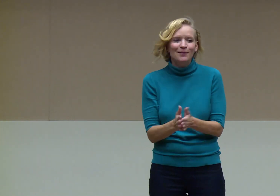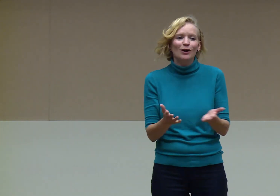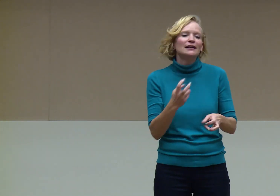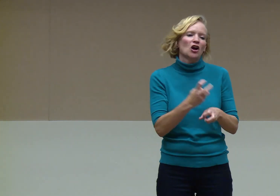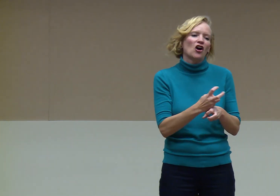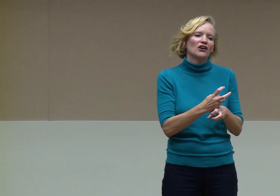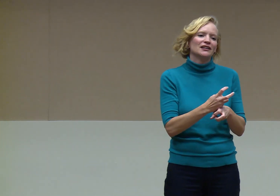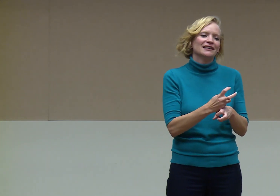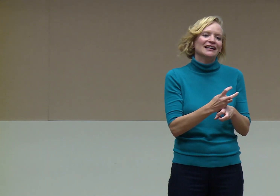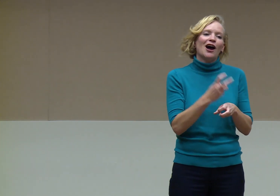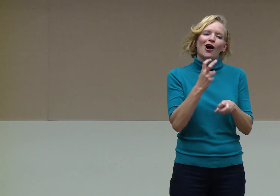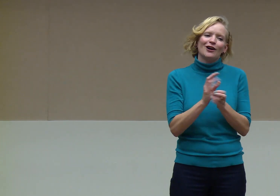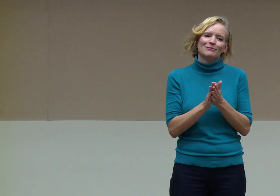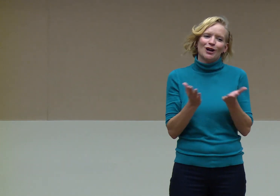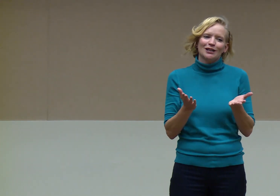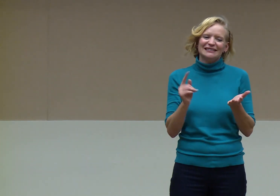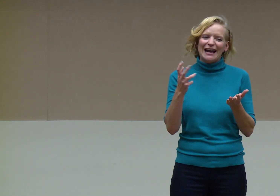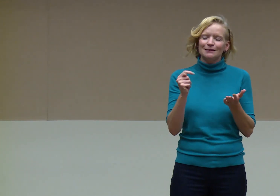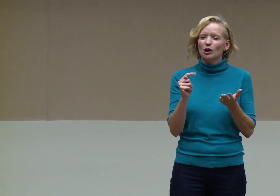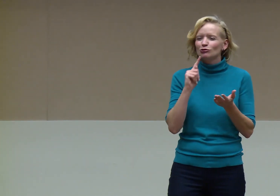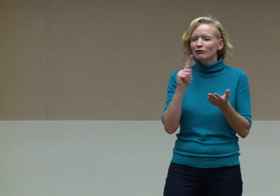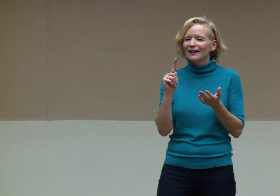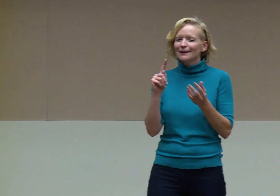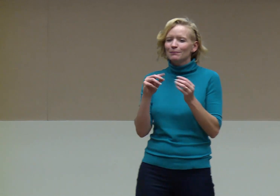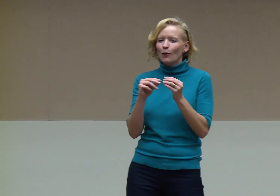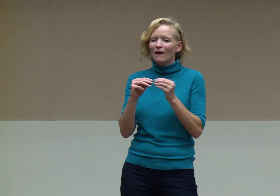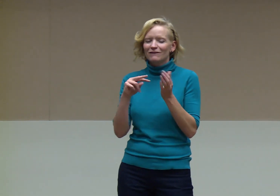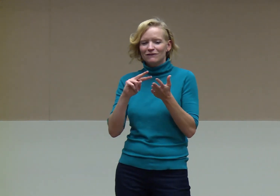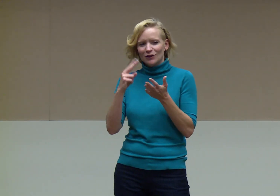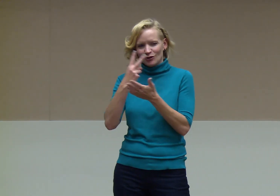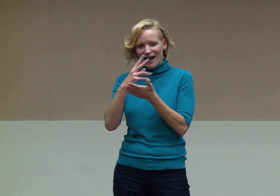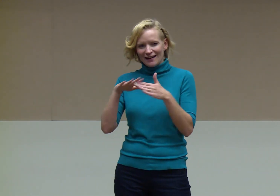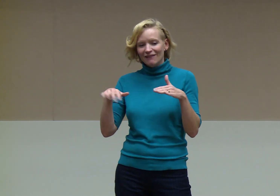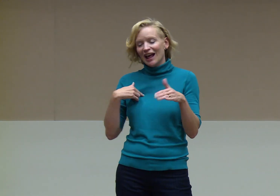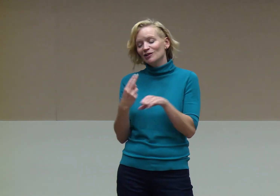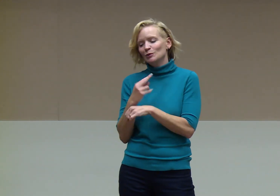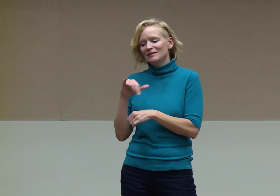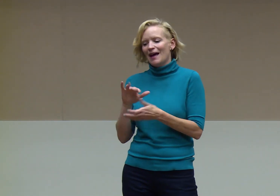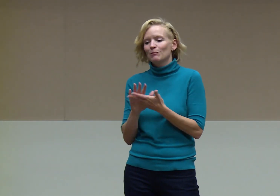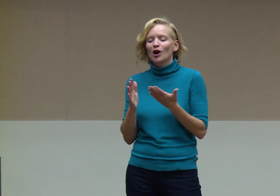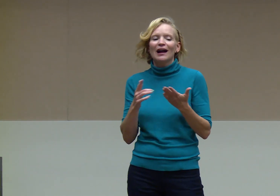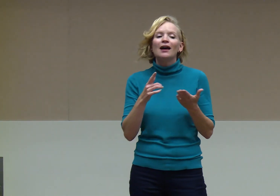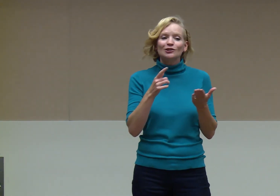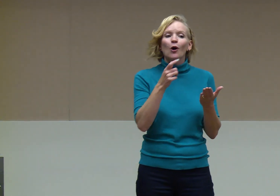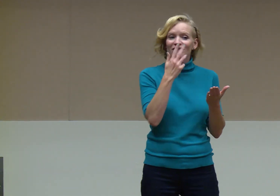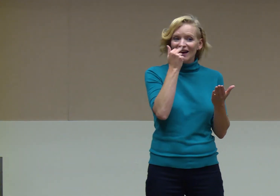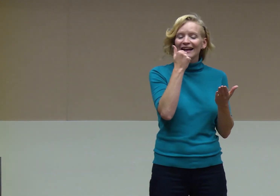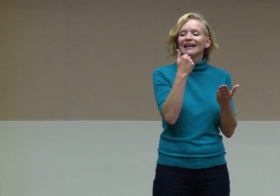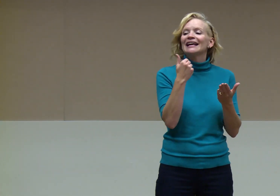It's--it's a tough read. It's really more at the graduate level, but I did use this book.